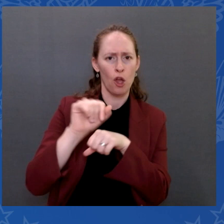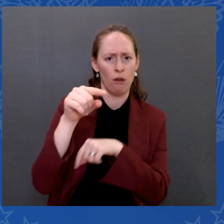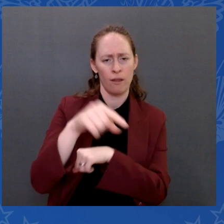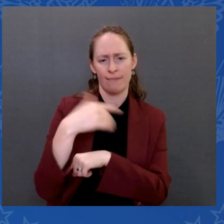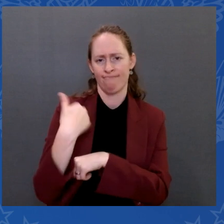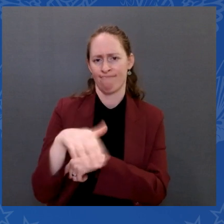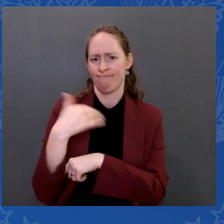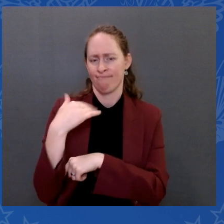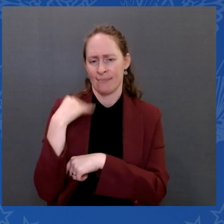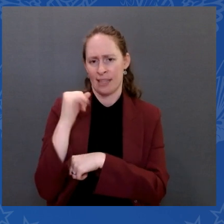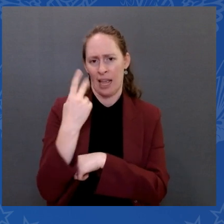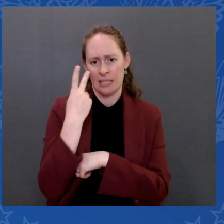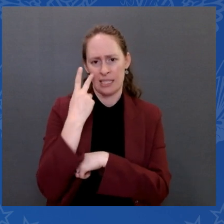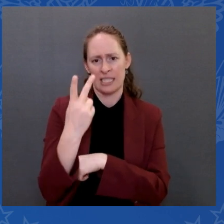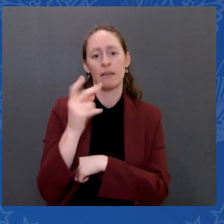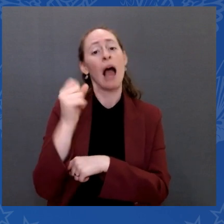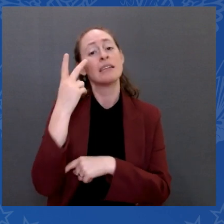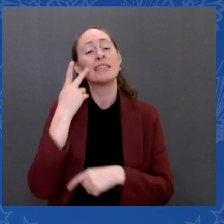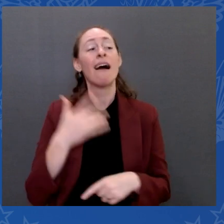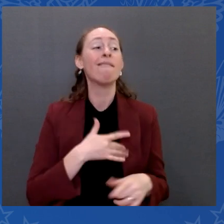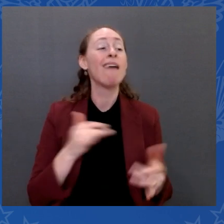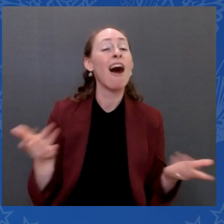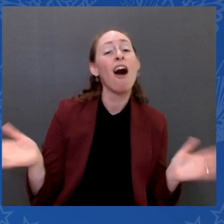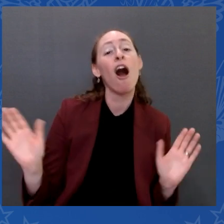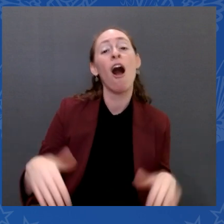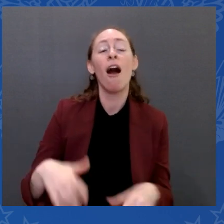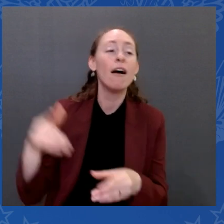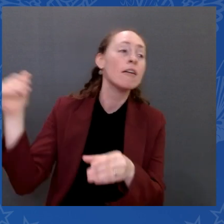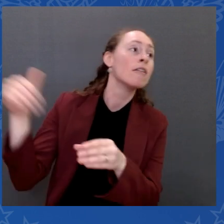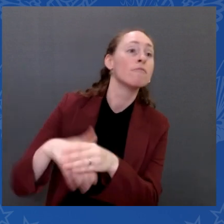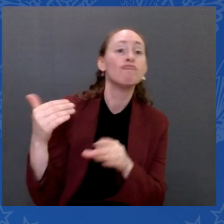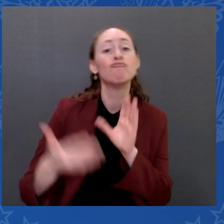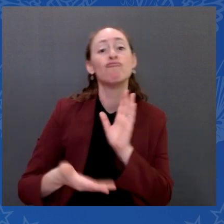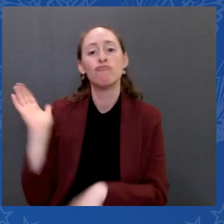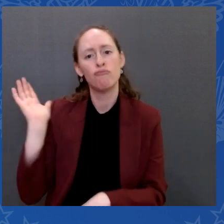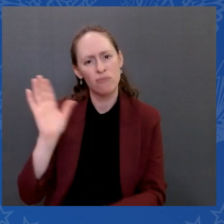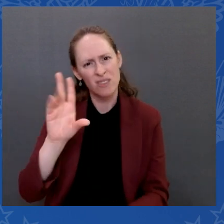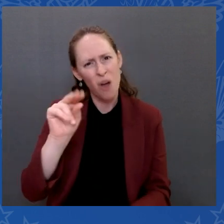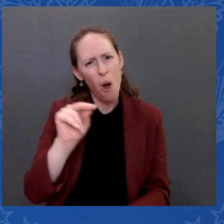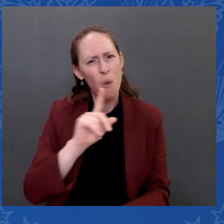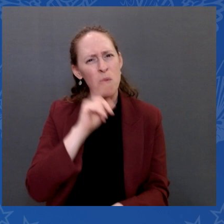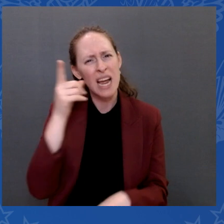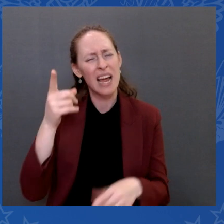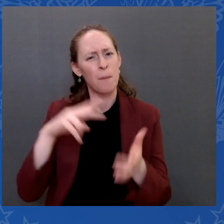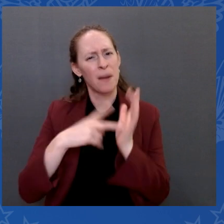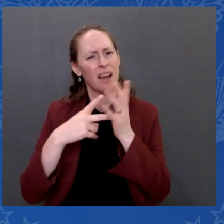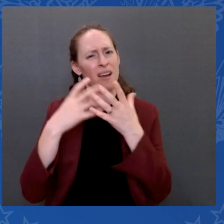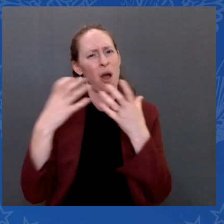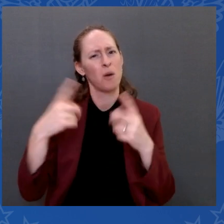It was -- it was great to see. It was great to see. Anyway, thank you. Mr. Taiclet: It meant so much for all of them to see you,